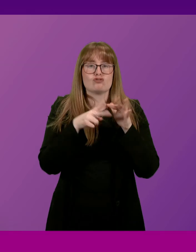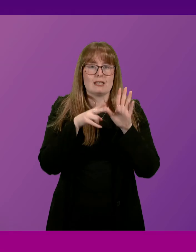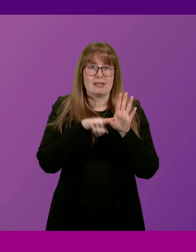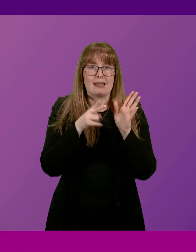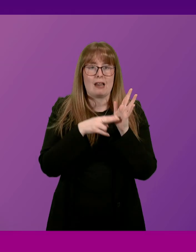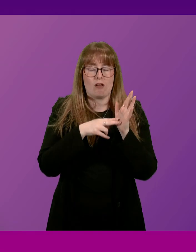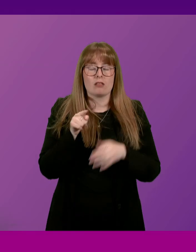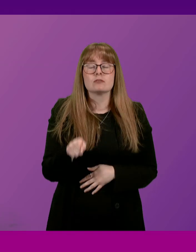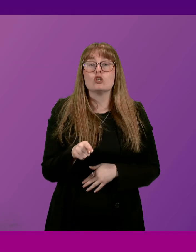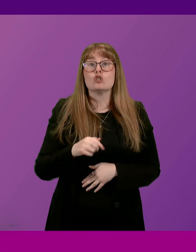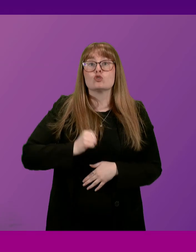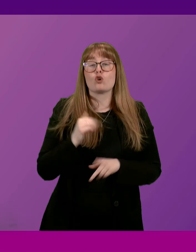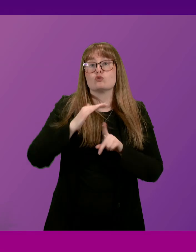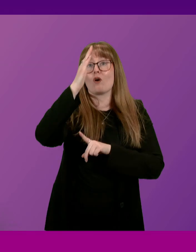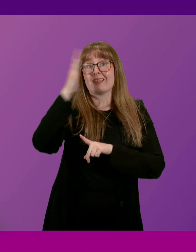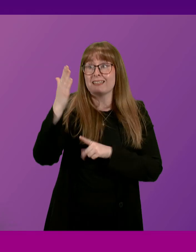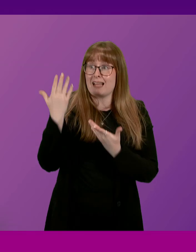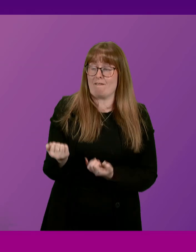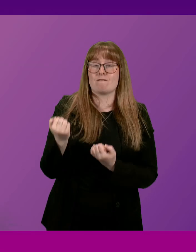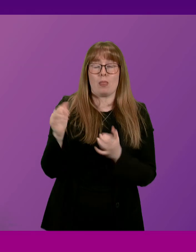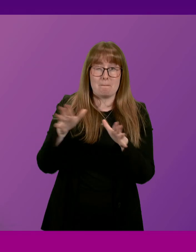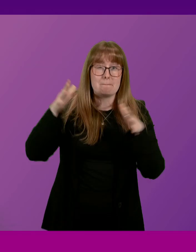Scotland’s north-east is now home, in Blackhillock, to Europe’s largest battery,